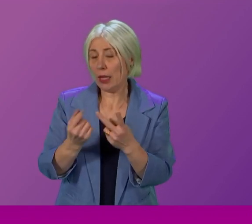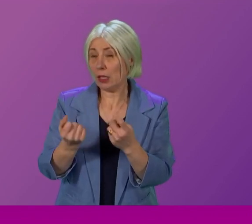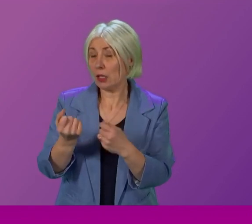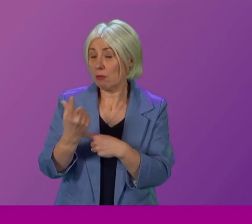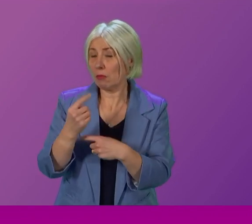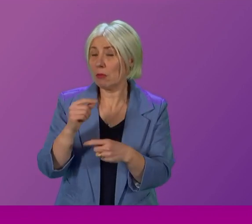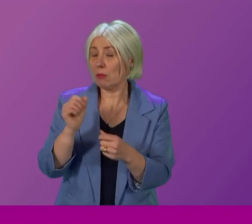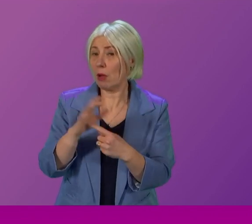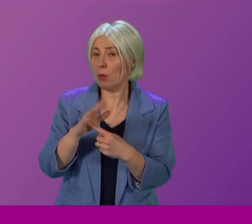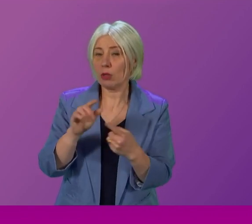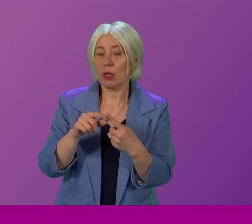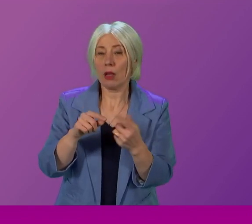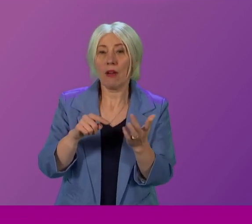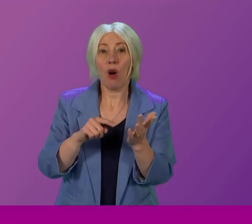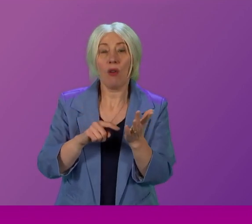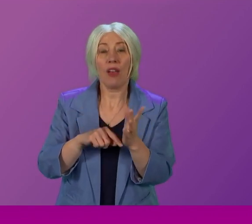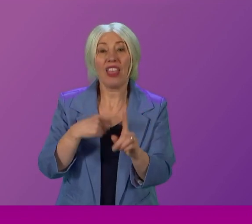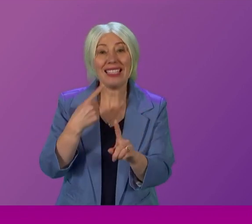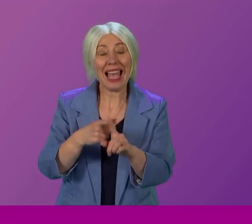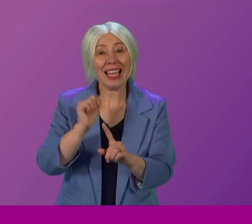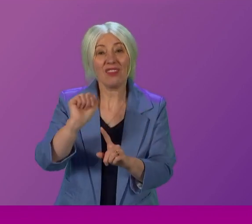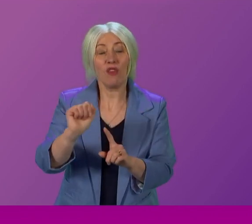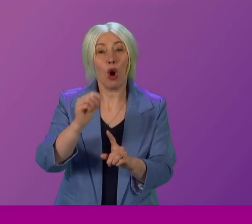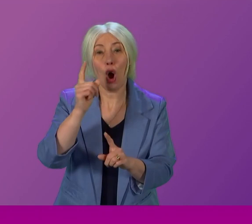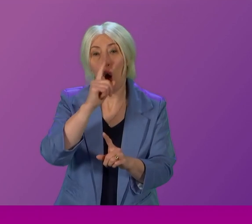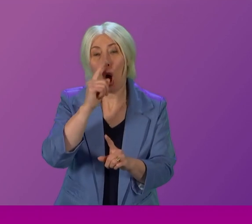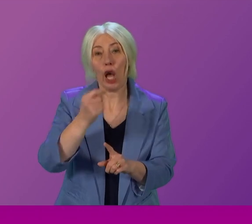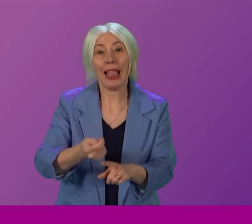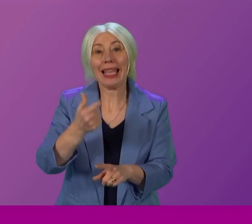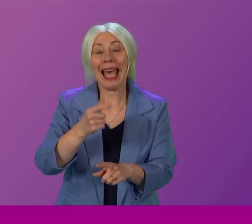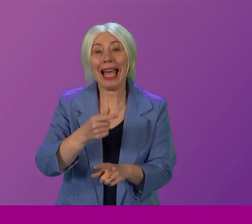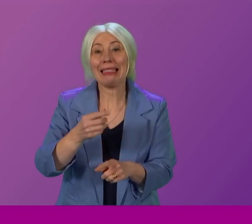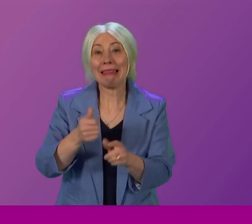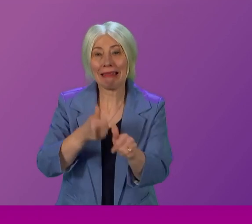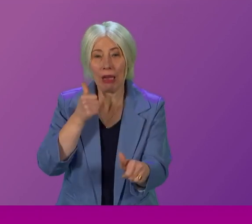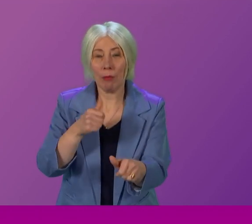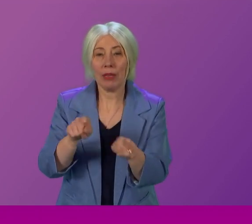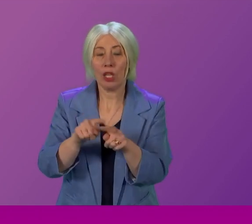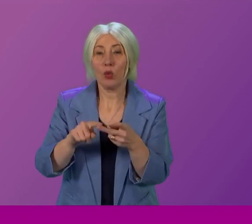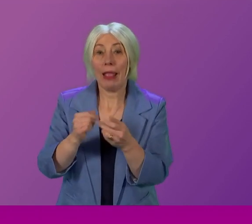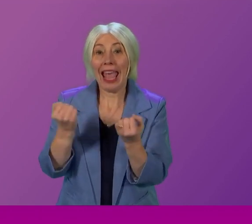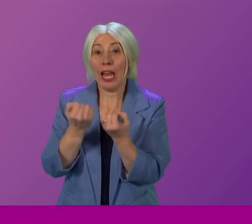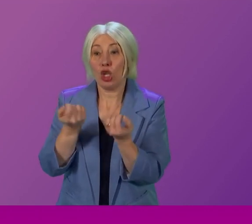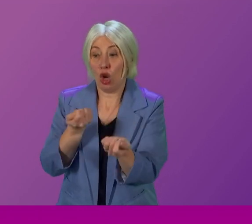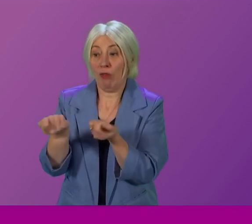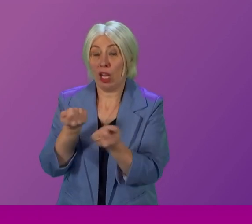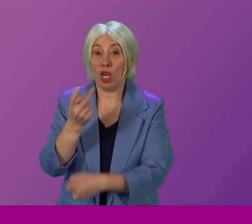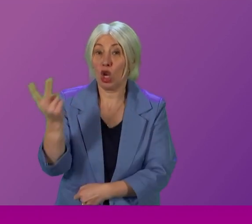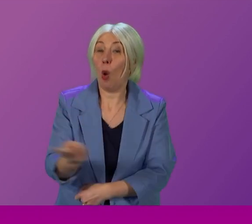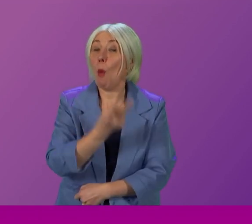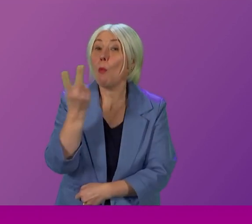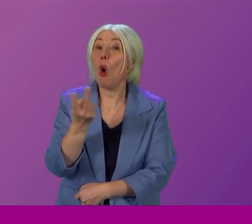first, the taxation of oil and gas companies and, secondly, regulation. Both are reserved